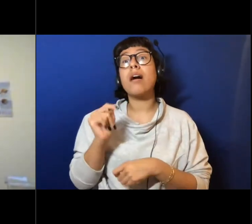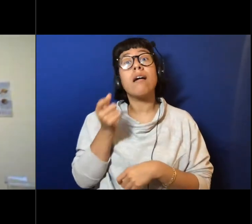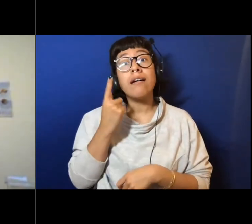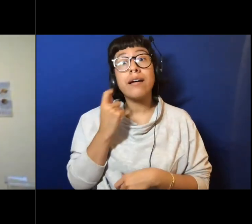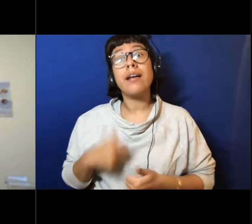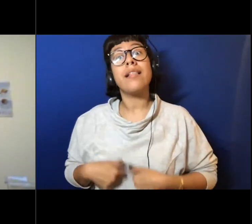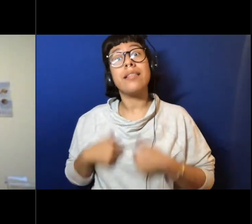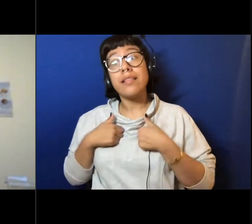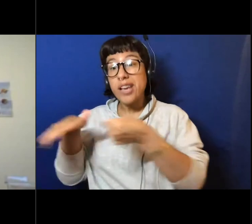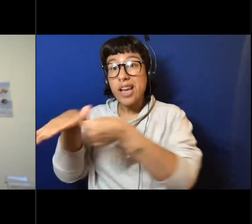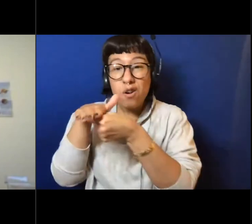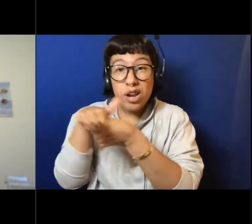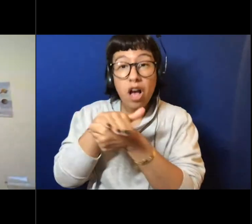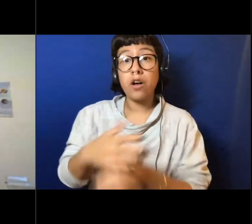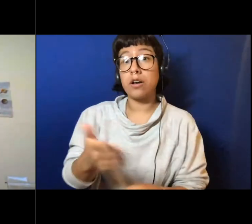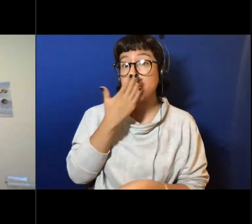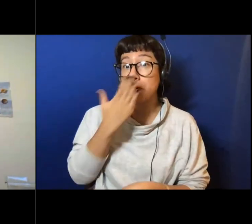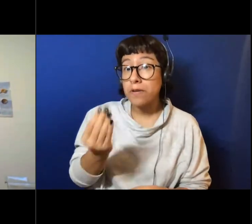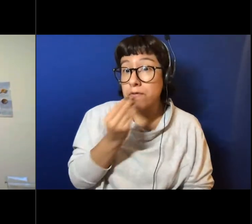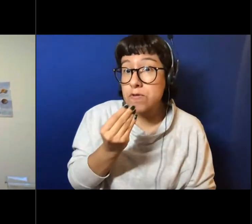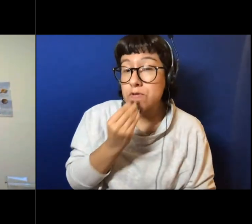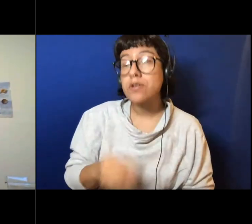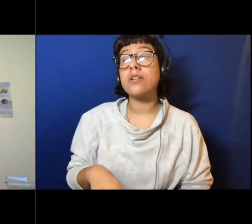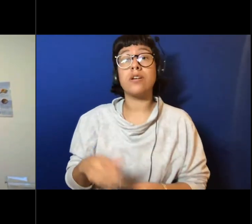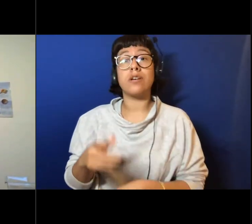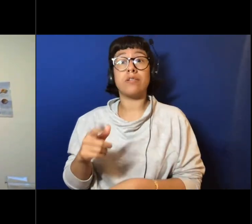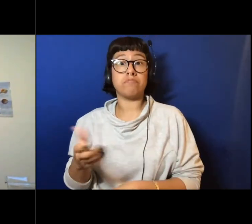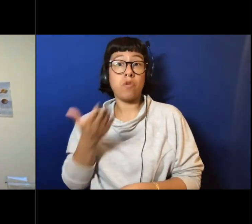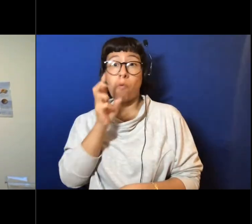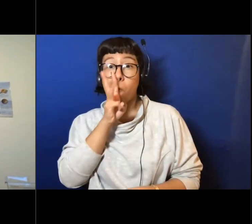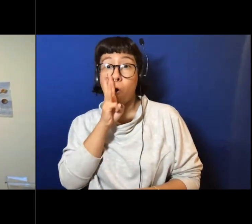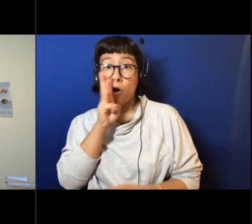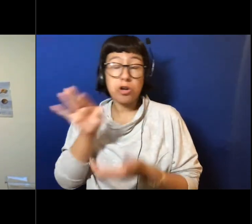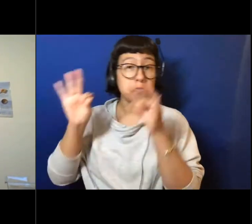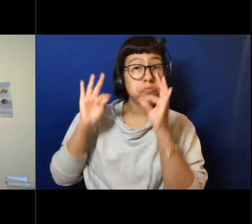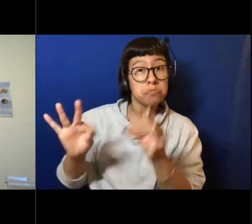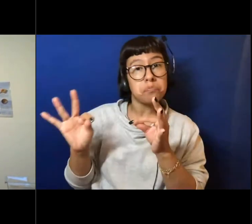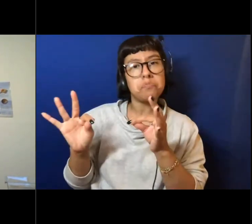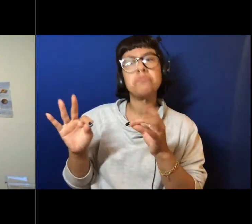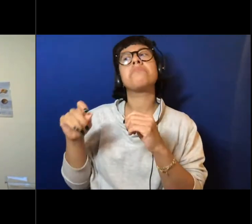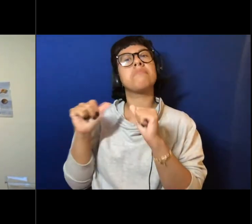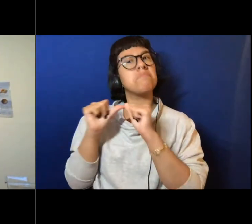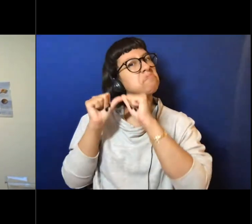and good water quality, they can live for a long time and they can keep growing bigger and bigger. So many, many years.